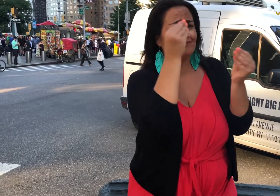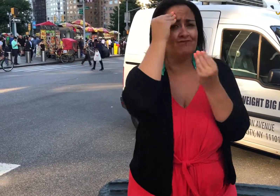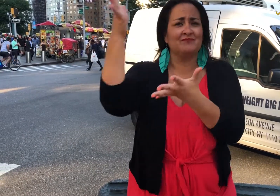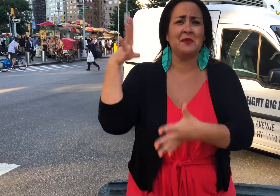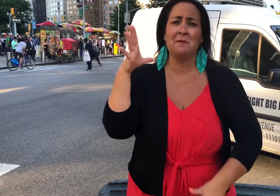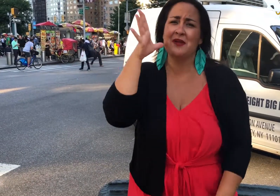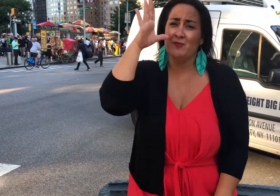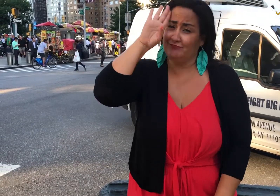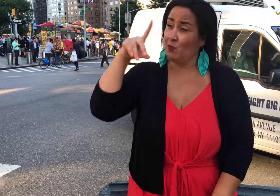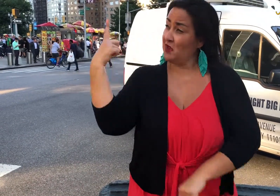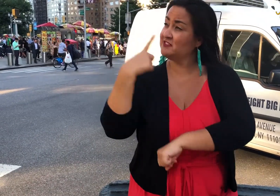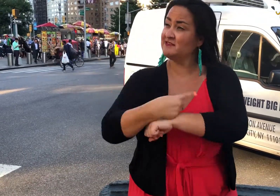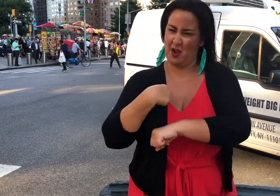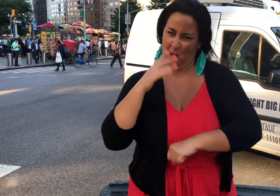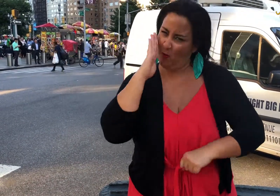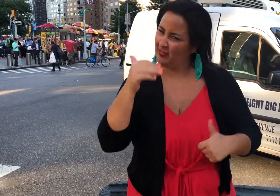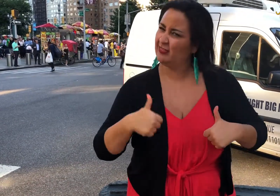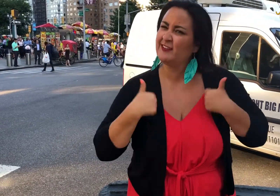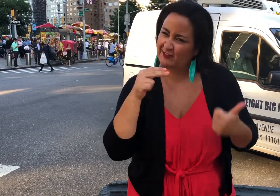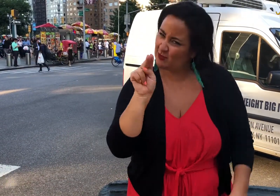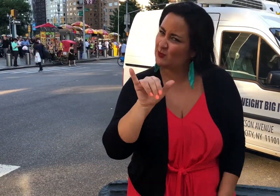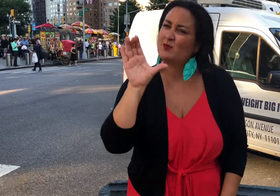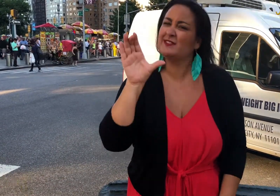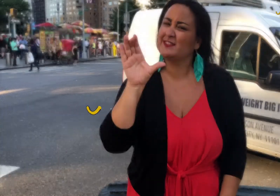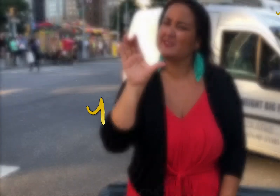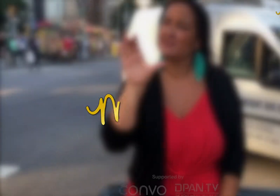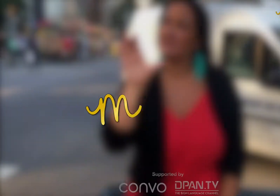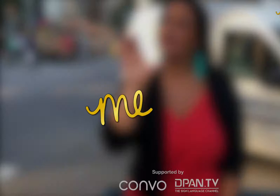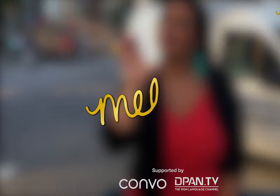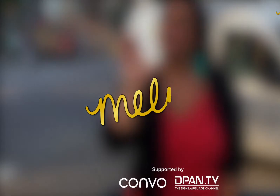At that moment I told my parents, ya know what, one day I’ll live in New York City.